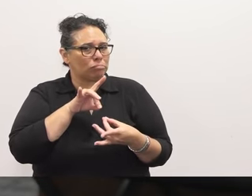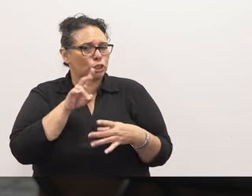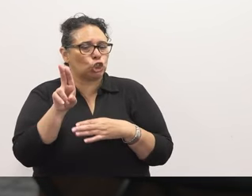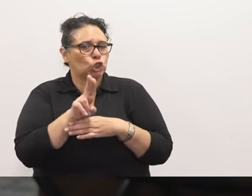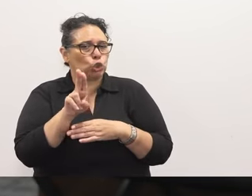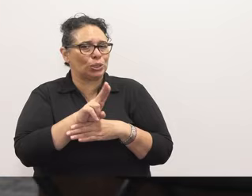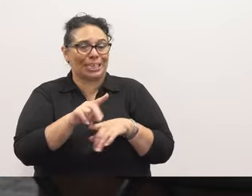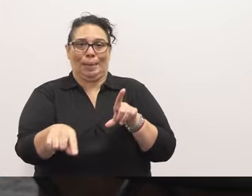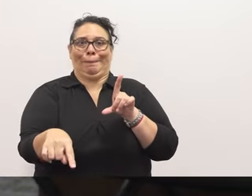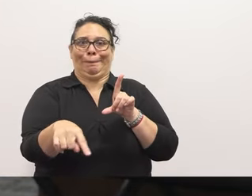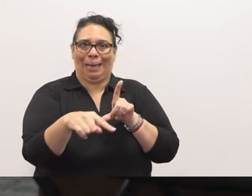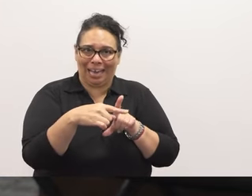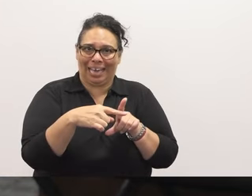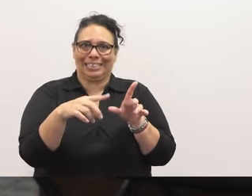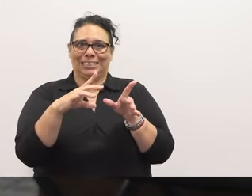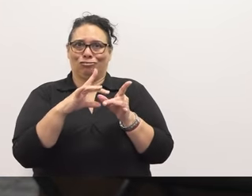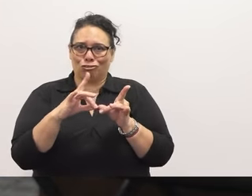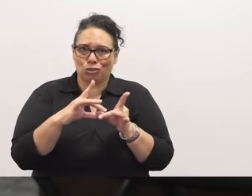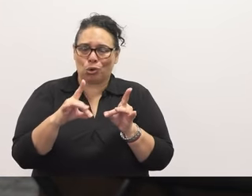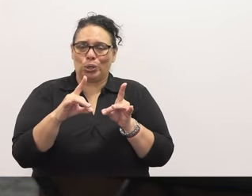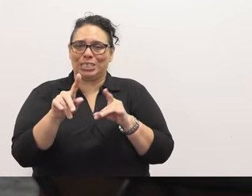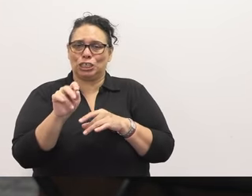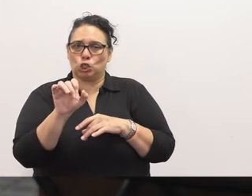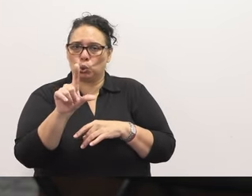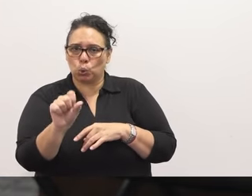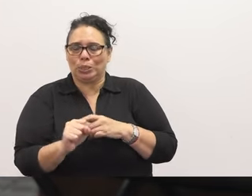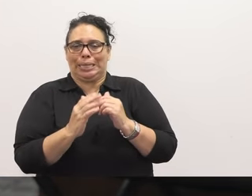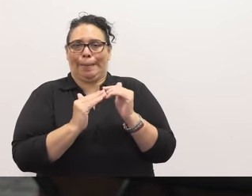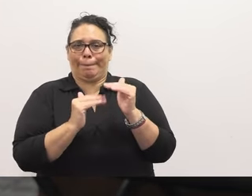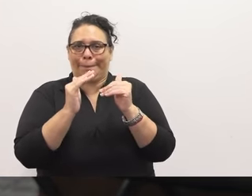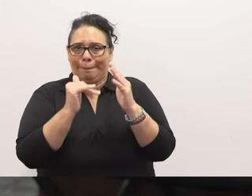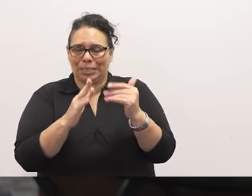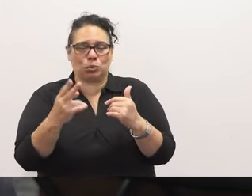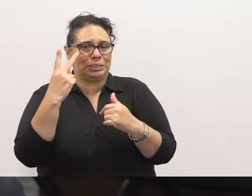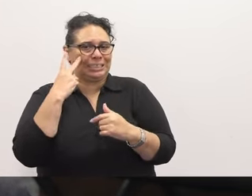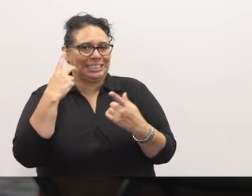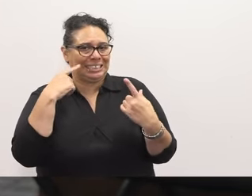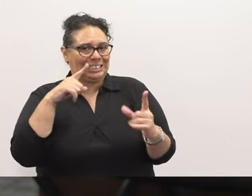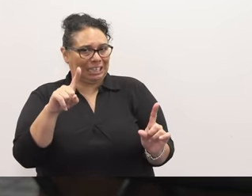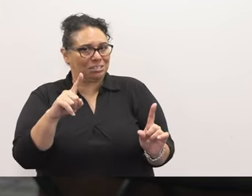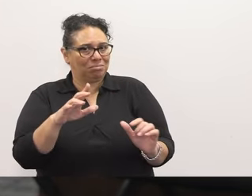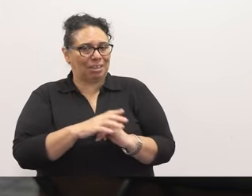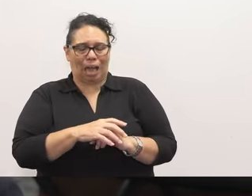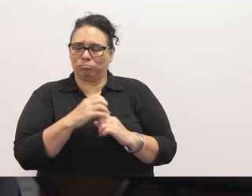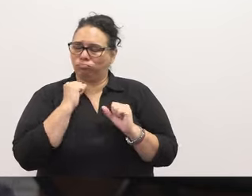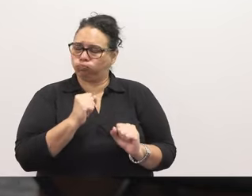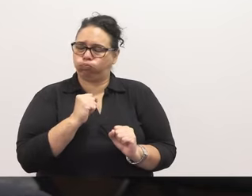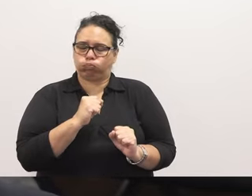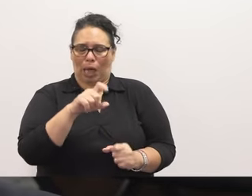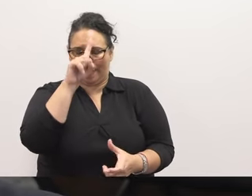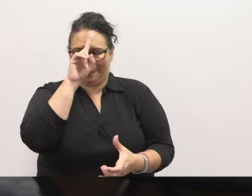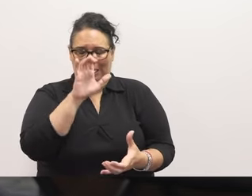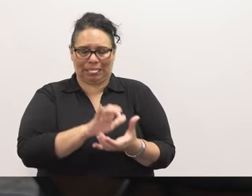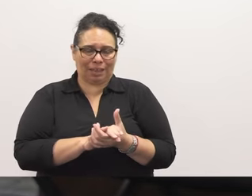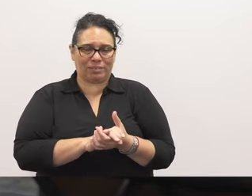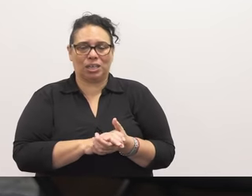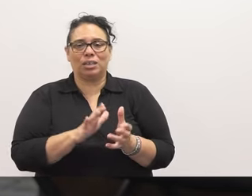positive stories as tools to build upon so we can see what success looks like. I'm a firm believer in obviously recognizing our faults,